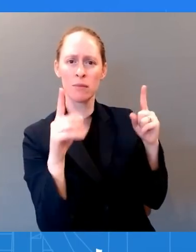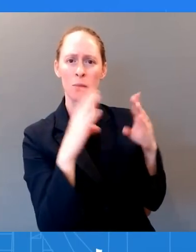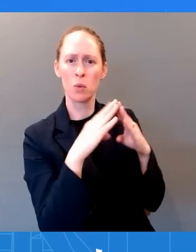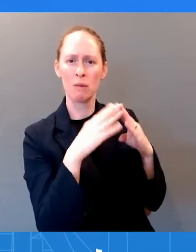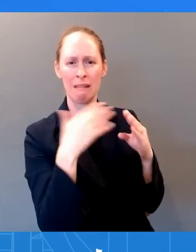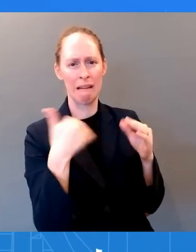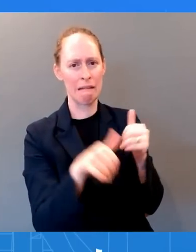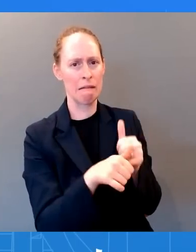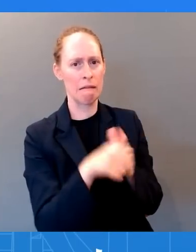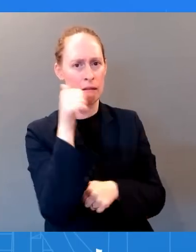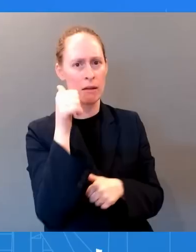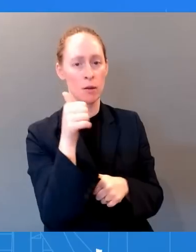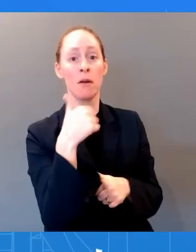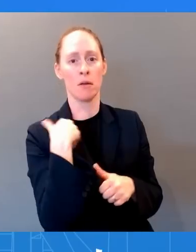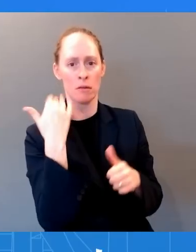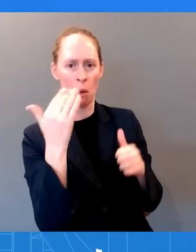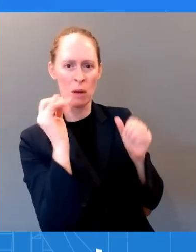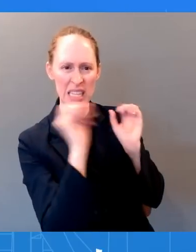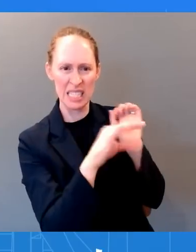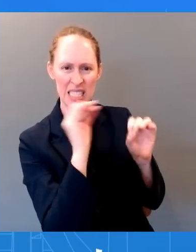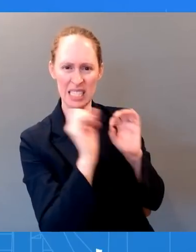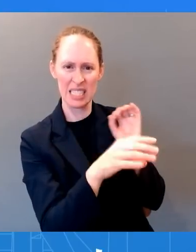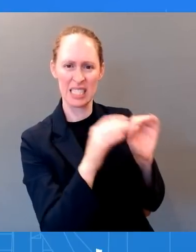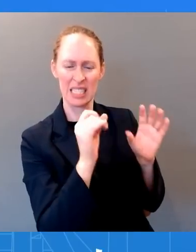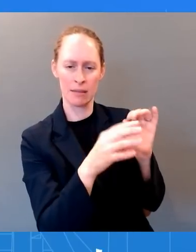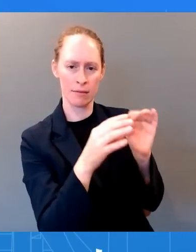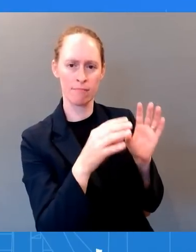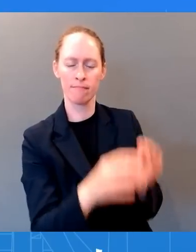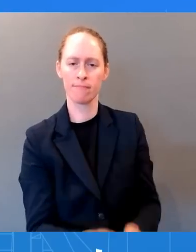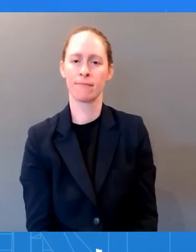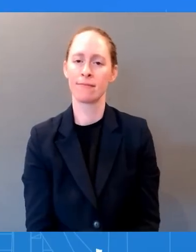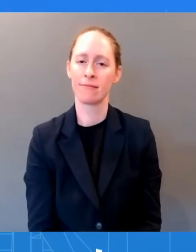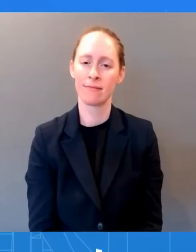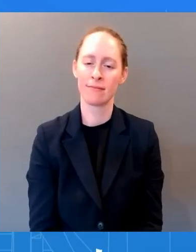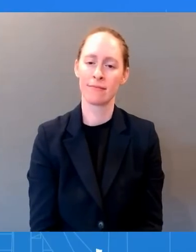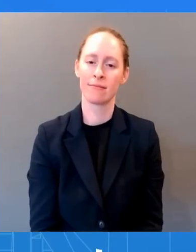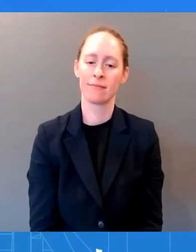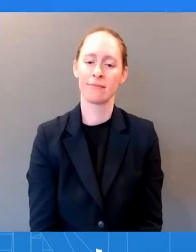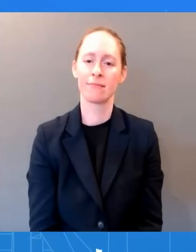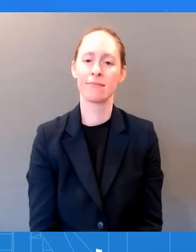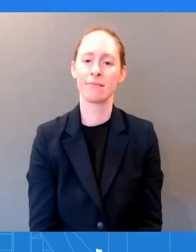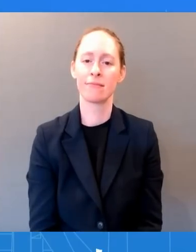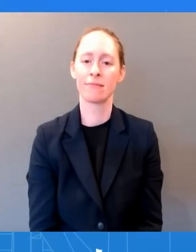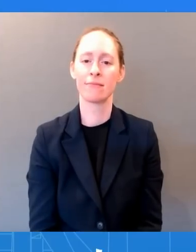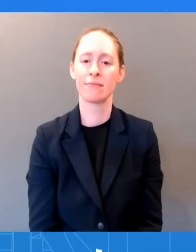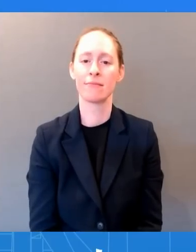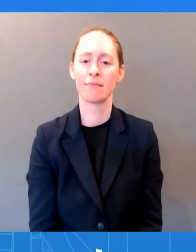because we have seen some movement, and we're trying to meet that moment, as we have talked about.